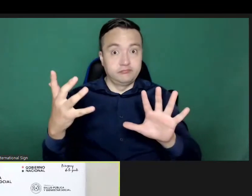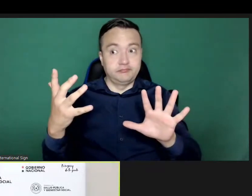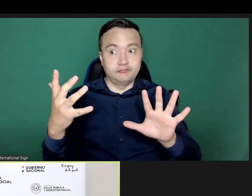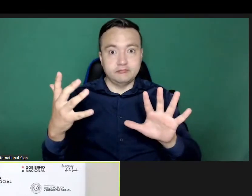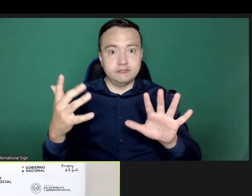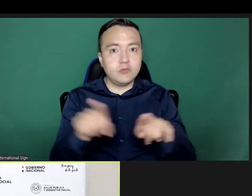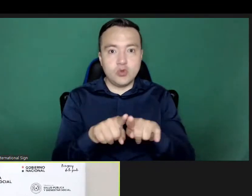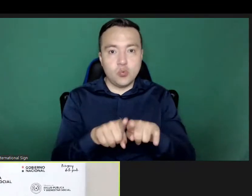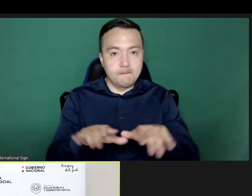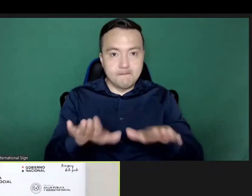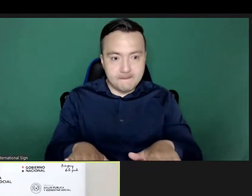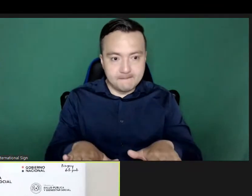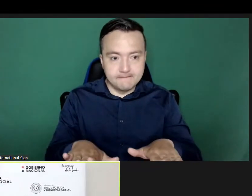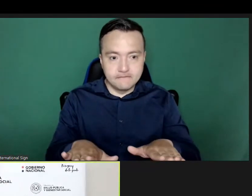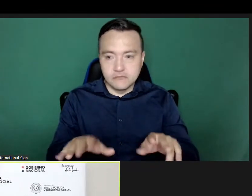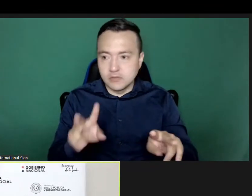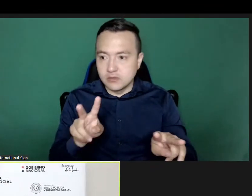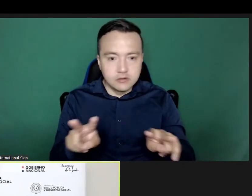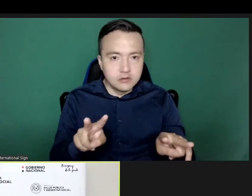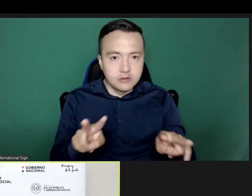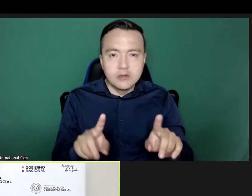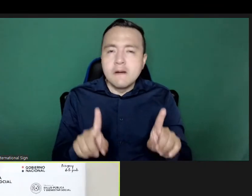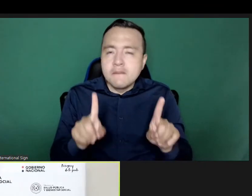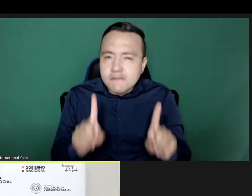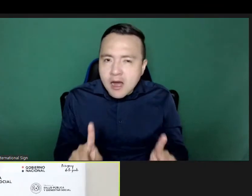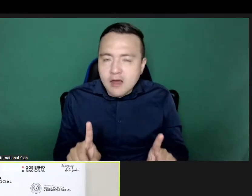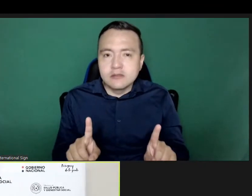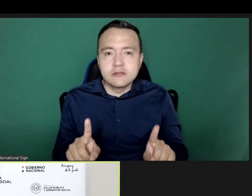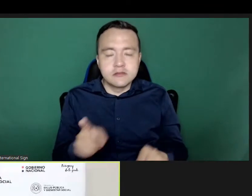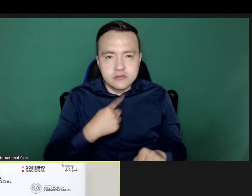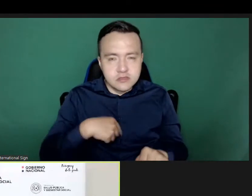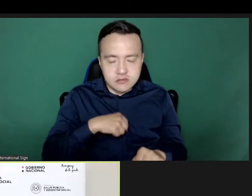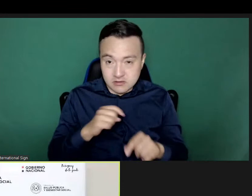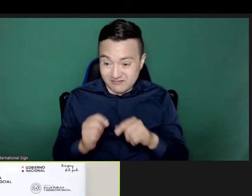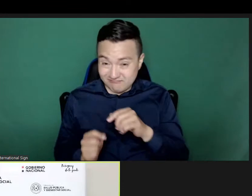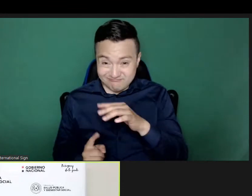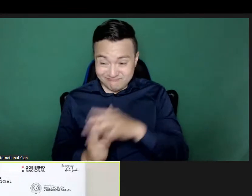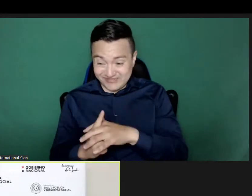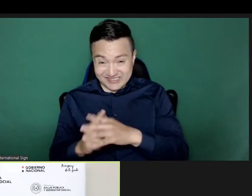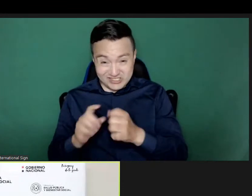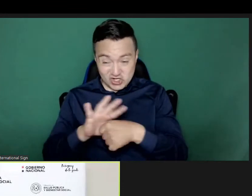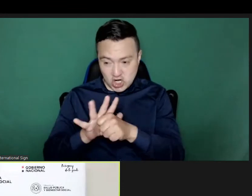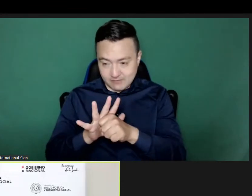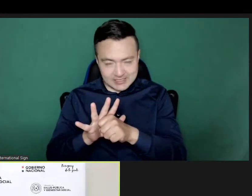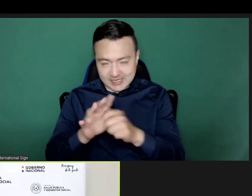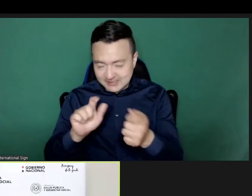And it caused us to stand on stand by for a couple of months.